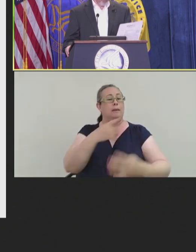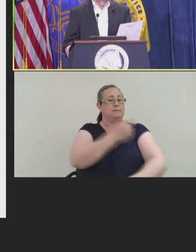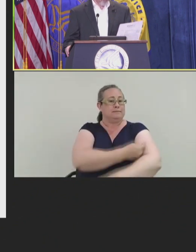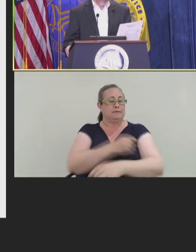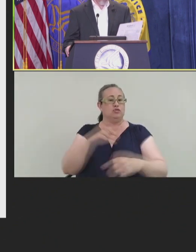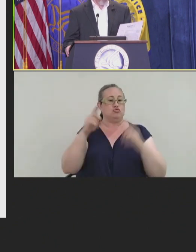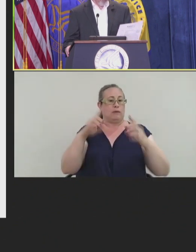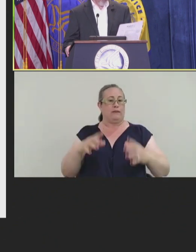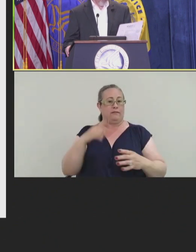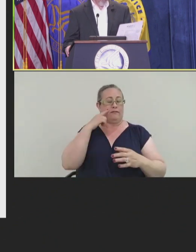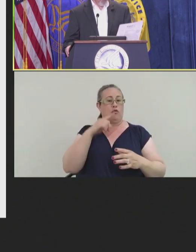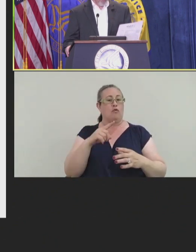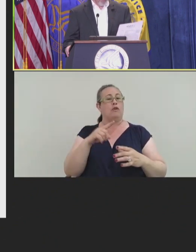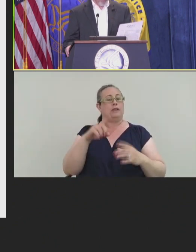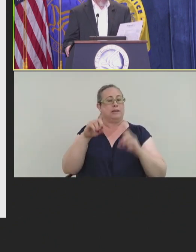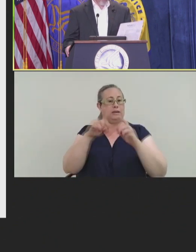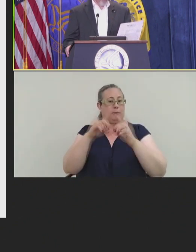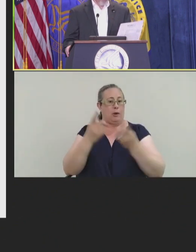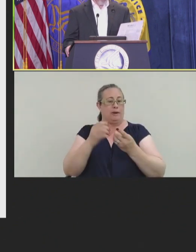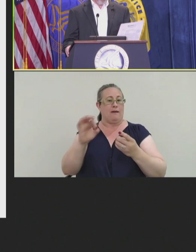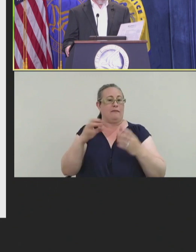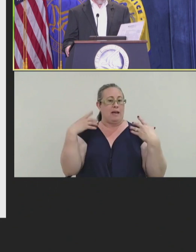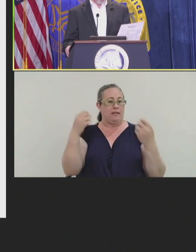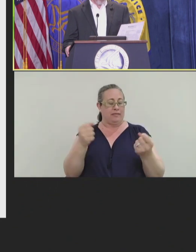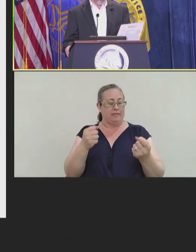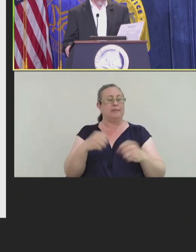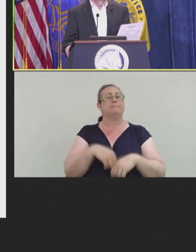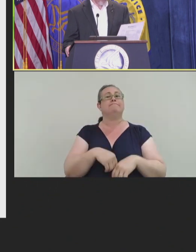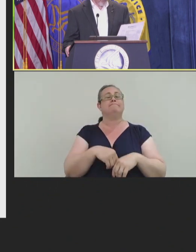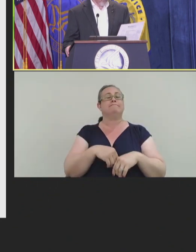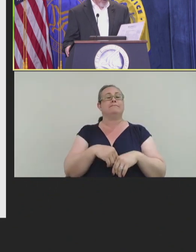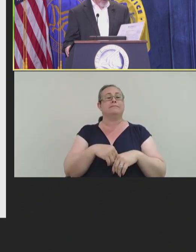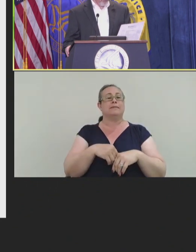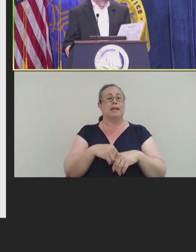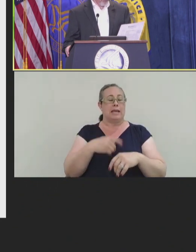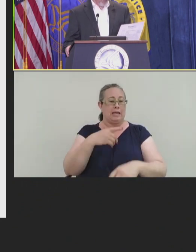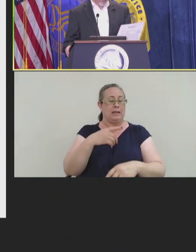Department of Health and an active member of the Association of Immunization Managers and